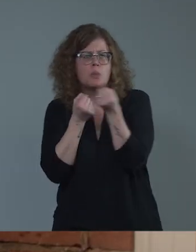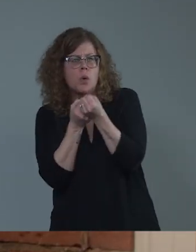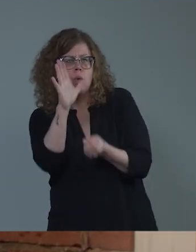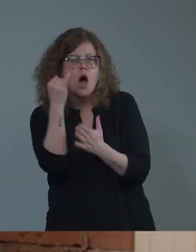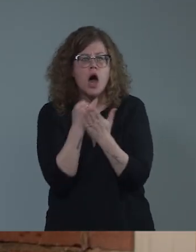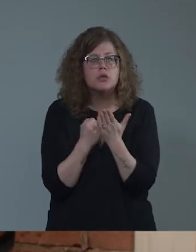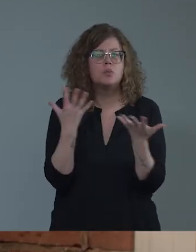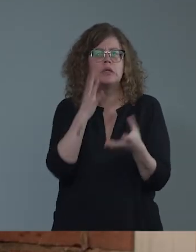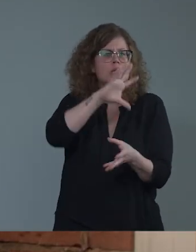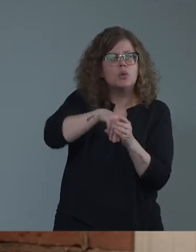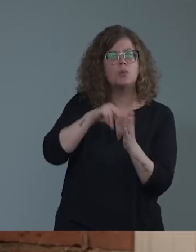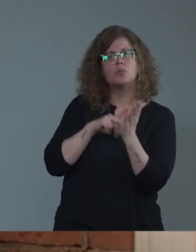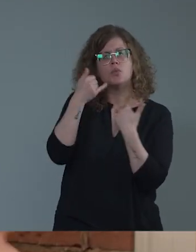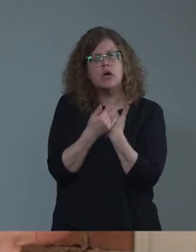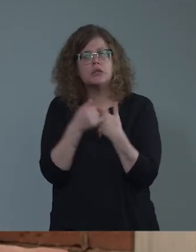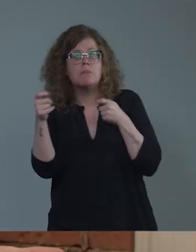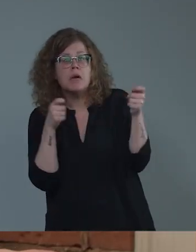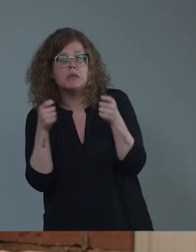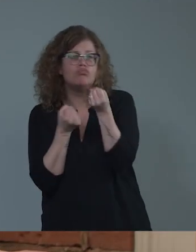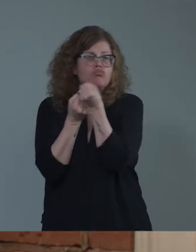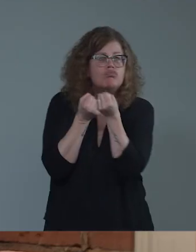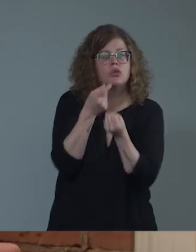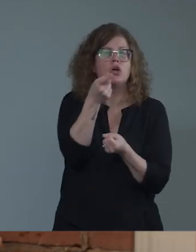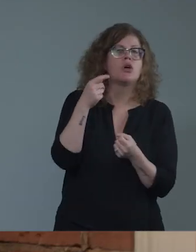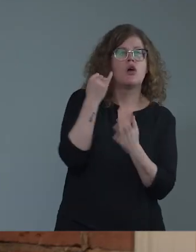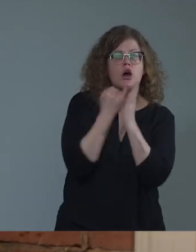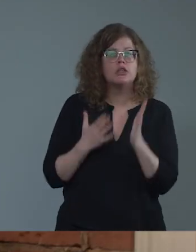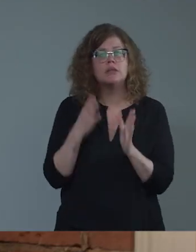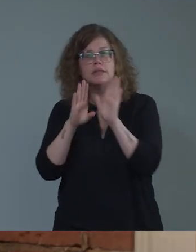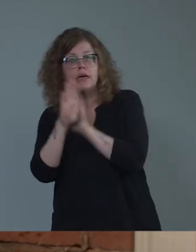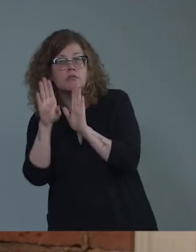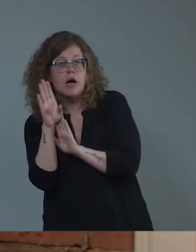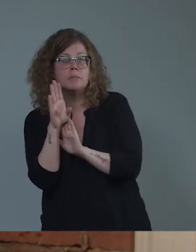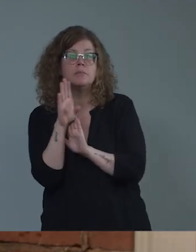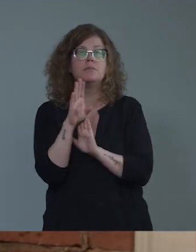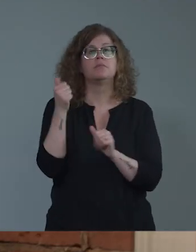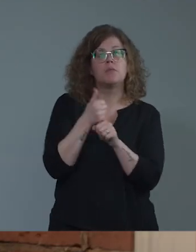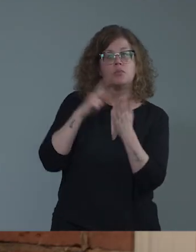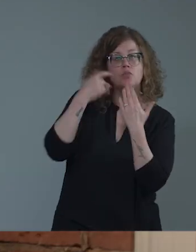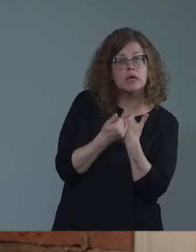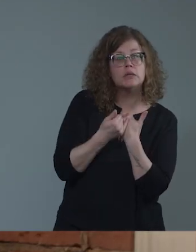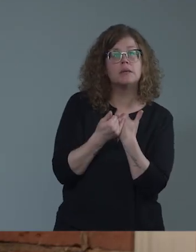So that would be where you figure out how much money you have. What resources can you apply to supporting this, which might include